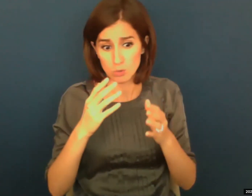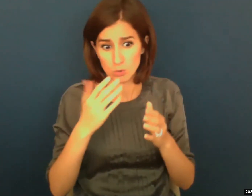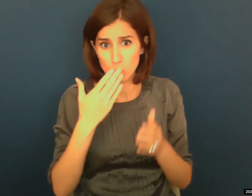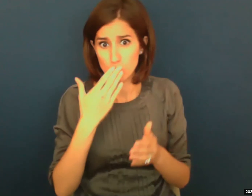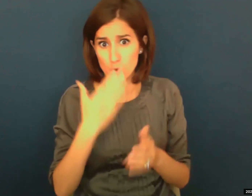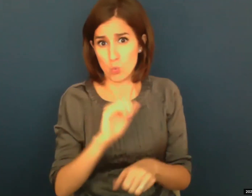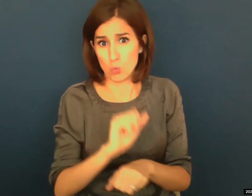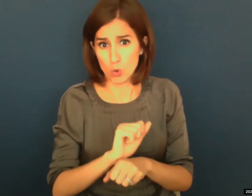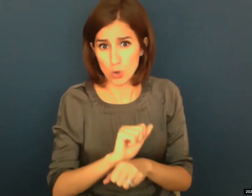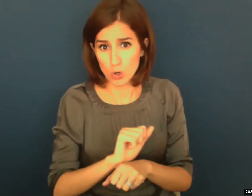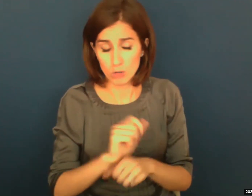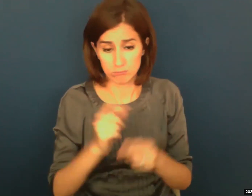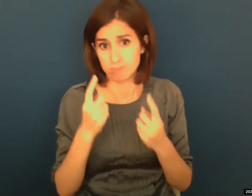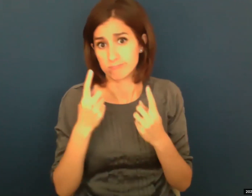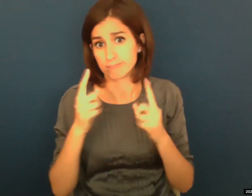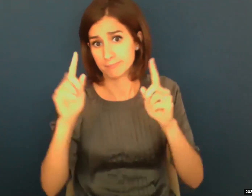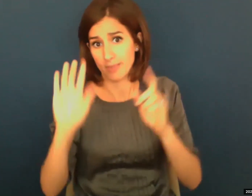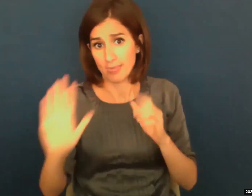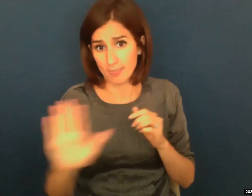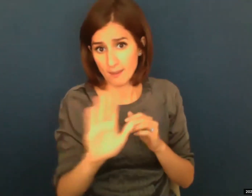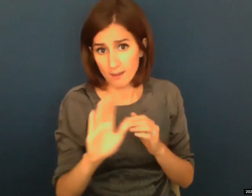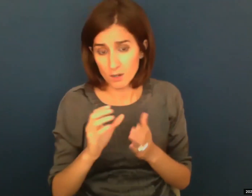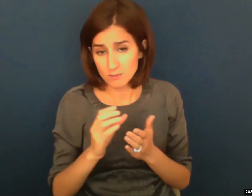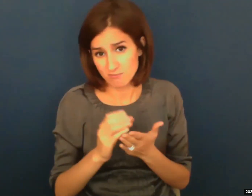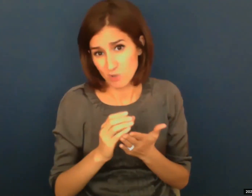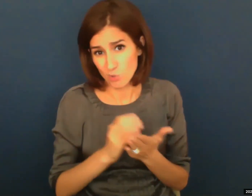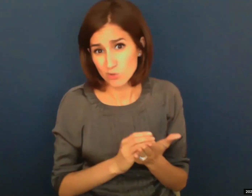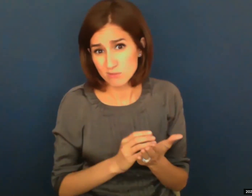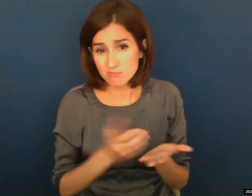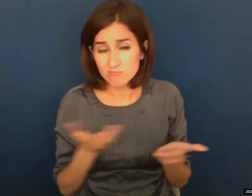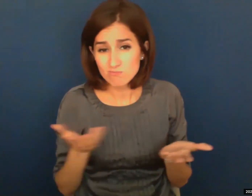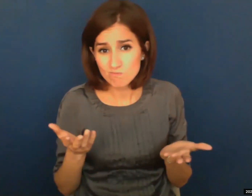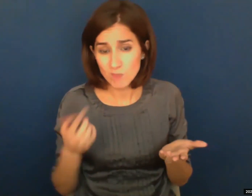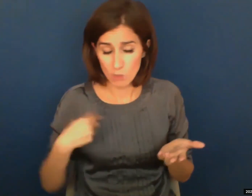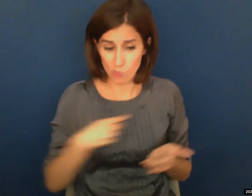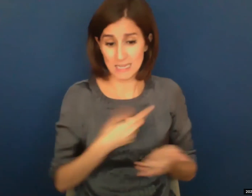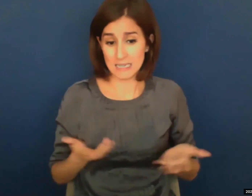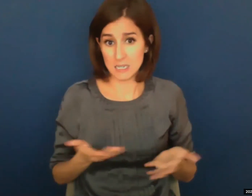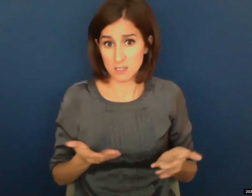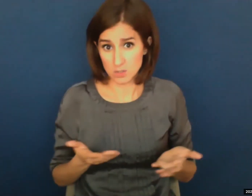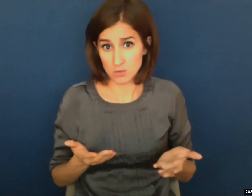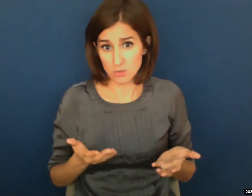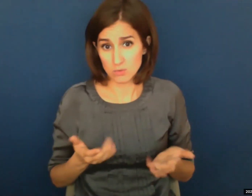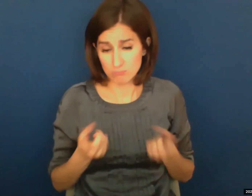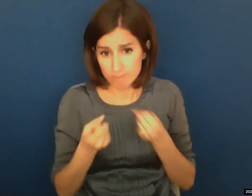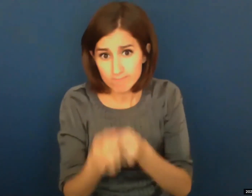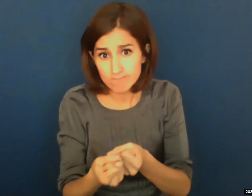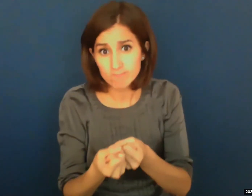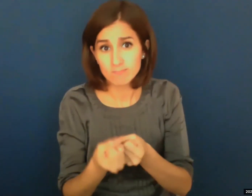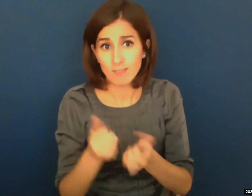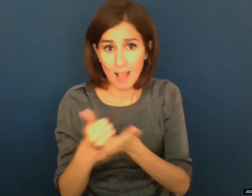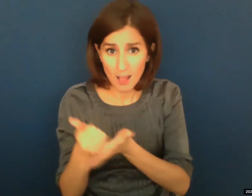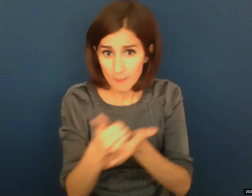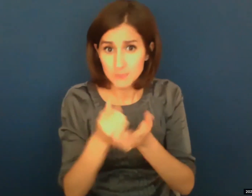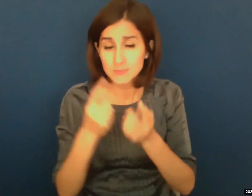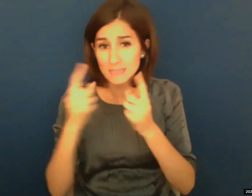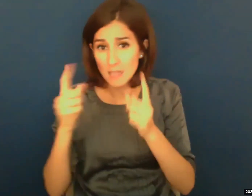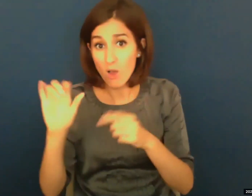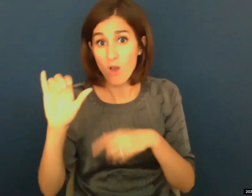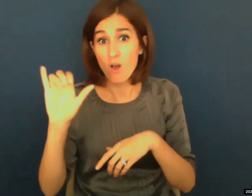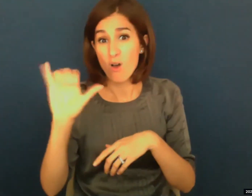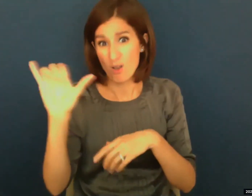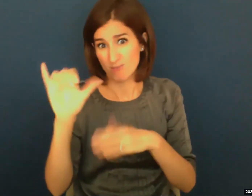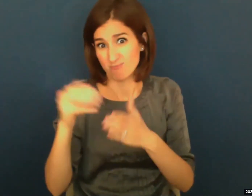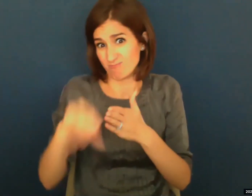Linda Kobashigawa: And be successful in their courses. So that's what we're here for is to help you be successful and ultimately help our students be successful. So again, thank you for attending.